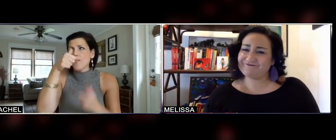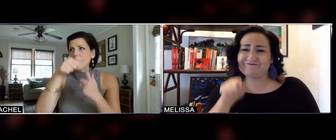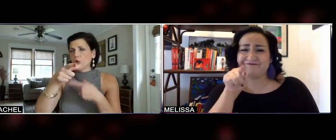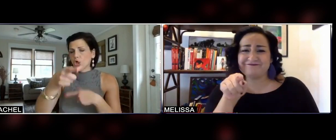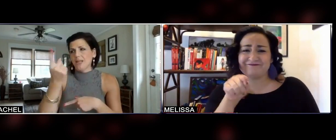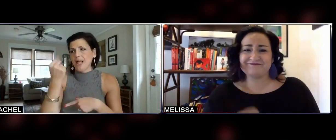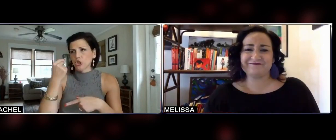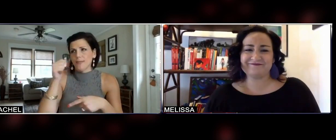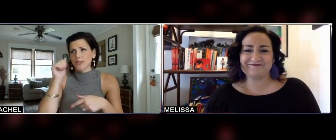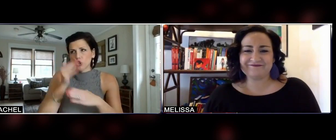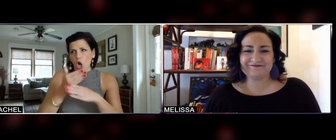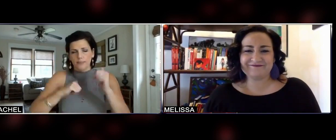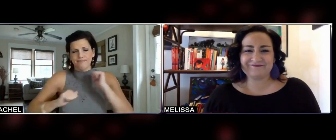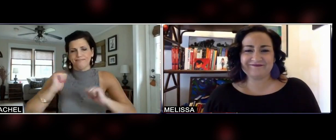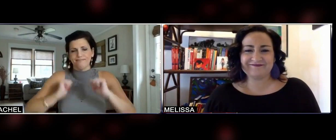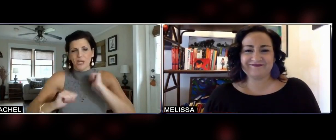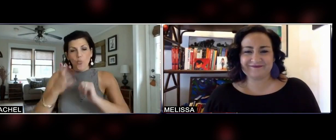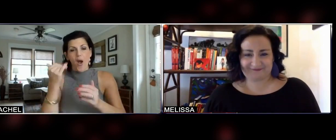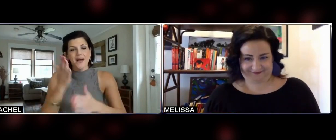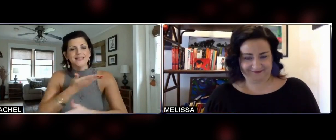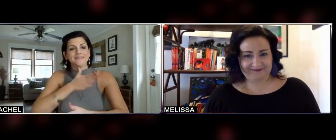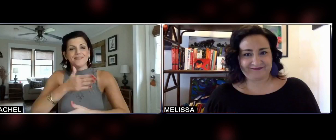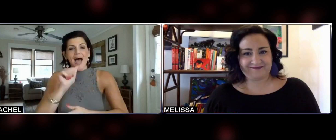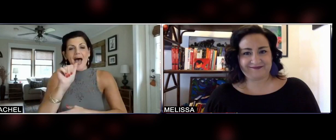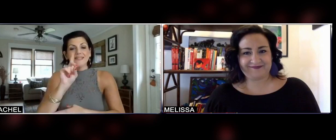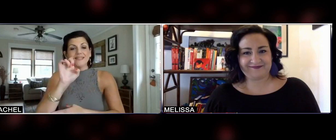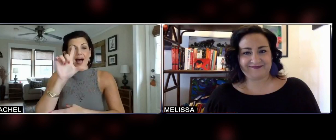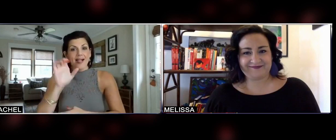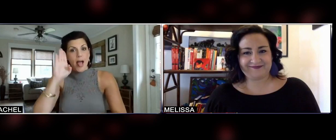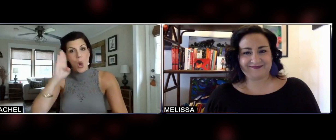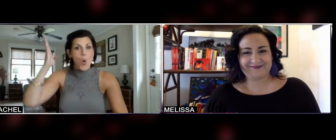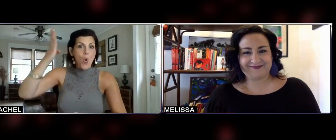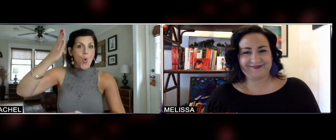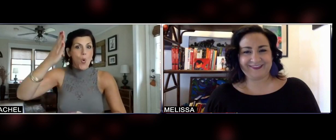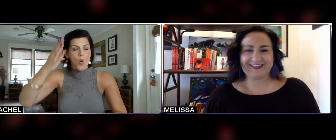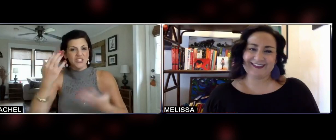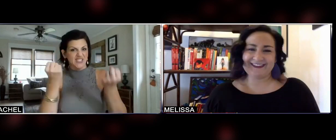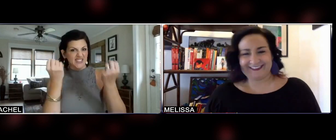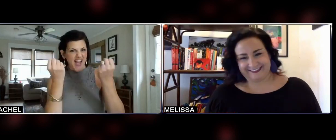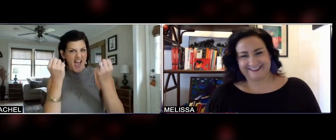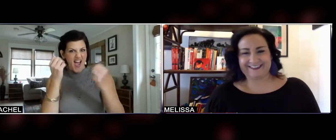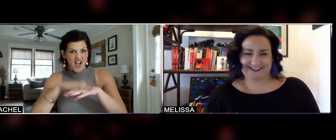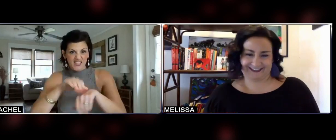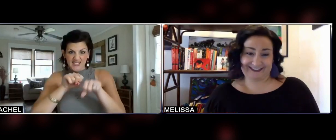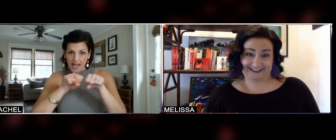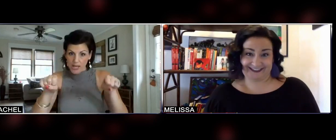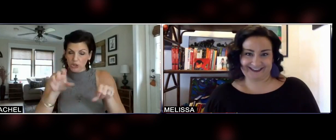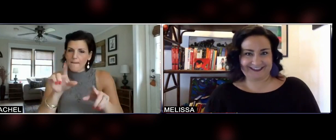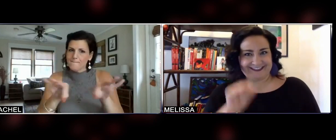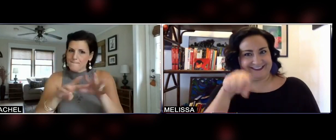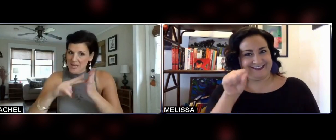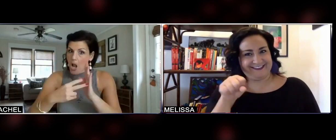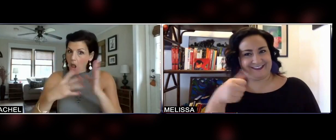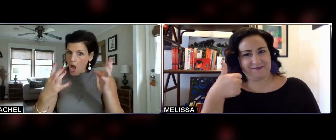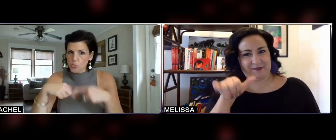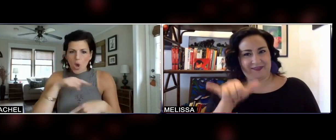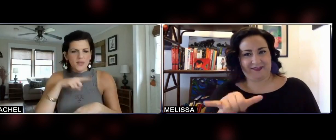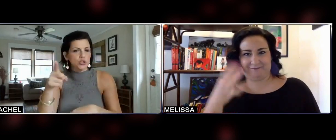I remember last year my daughter wanted to sing a song by Adele called "Hello!". She signed it on stage which meant a lot to us.